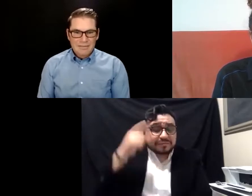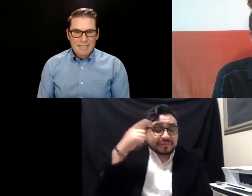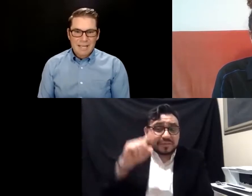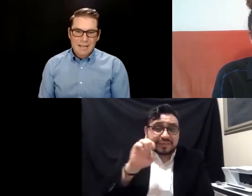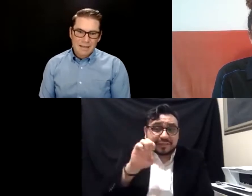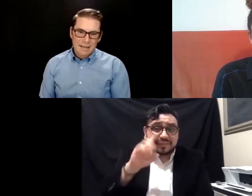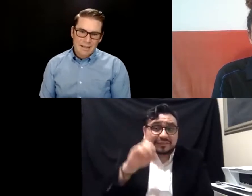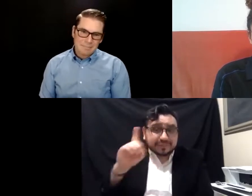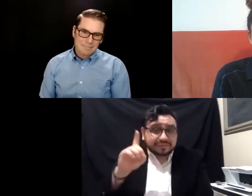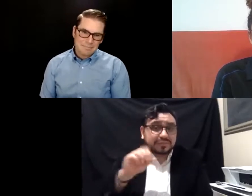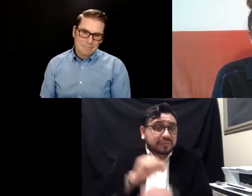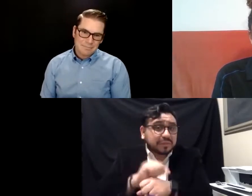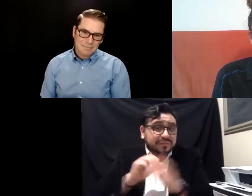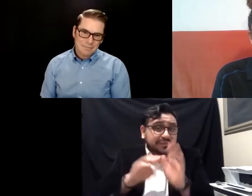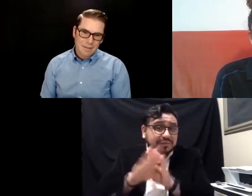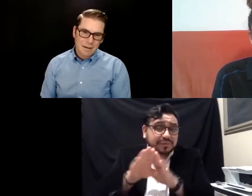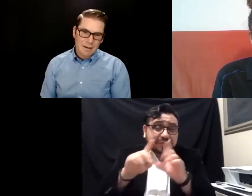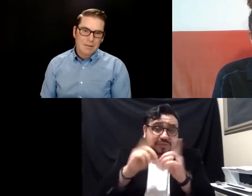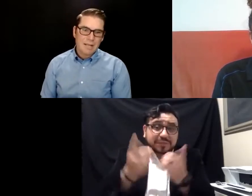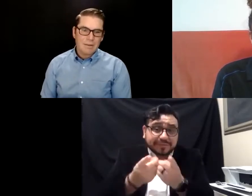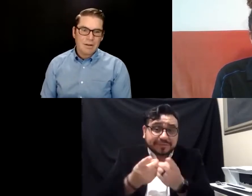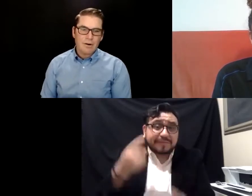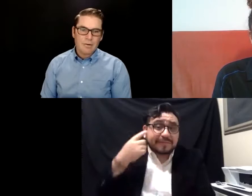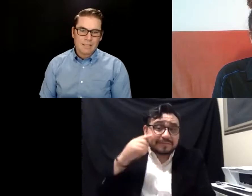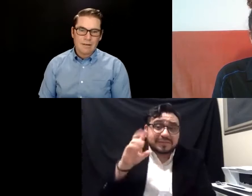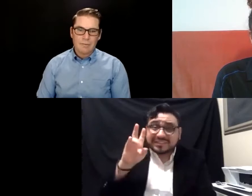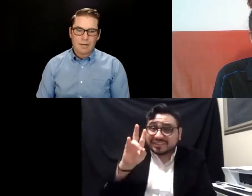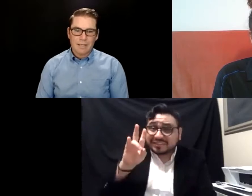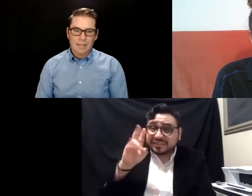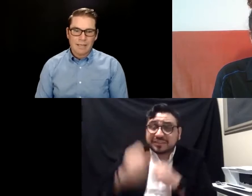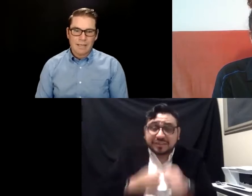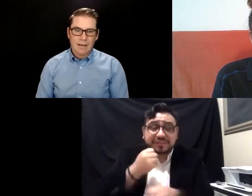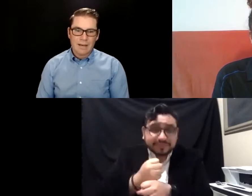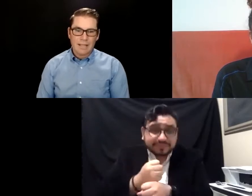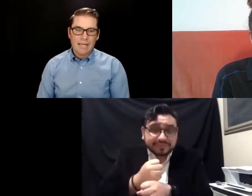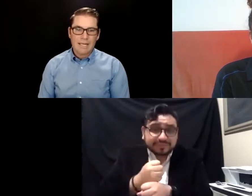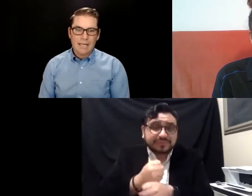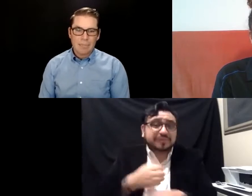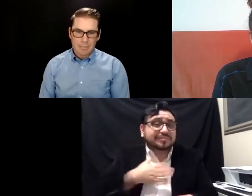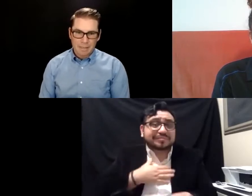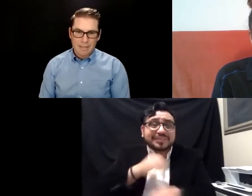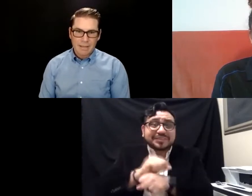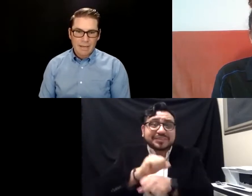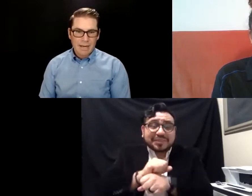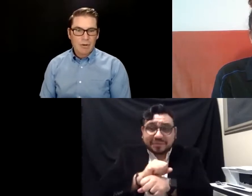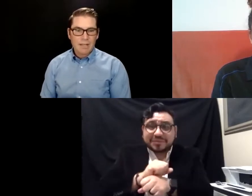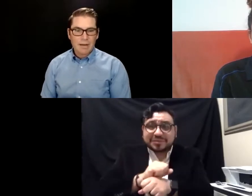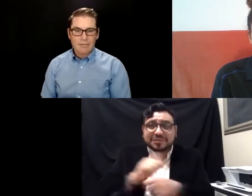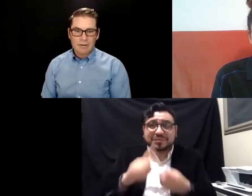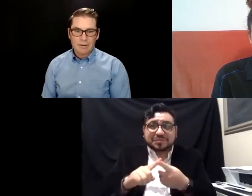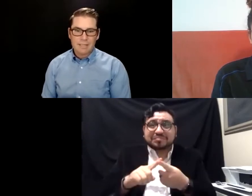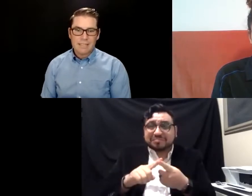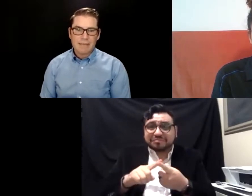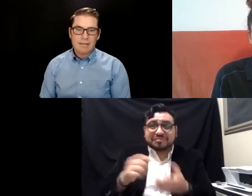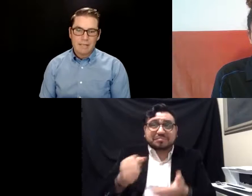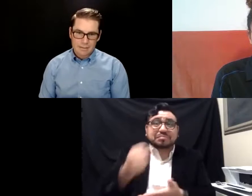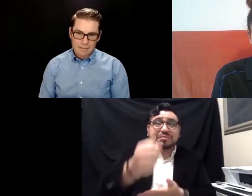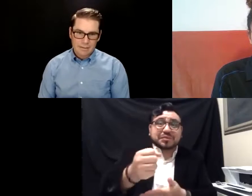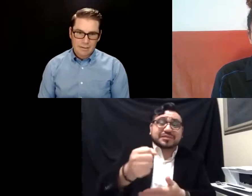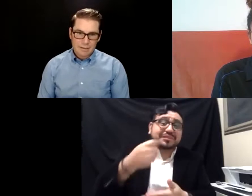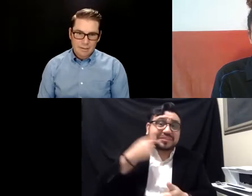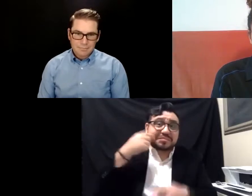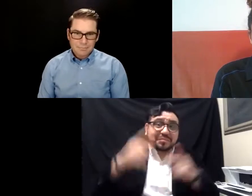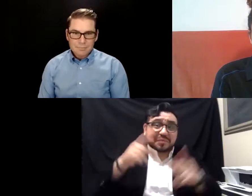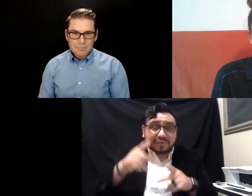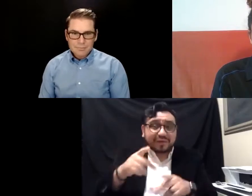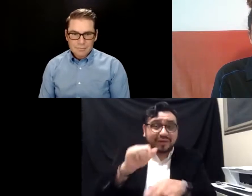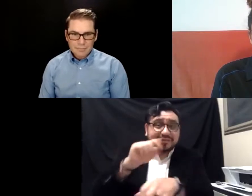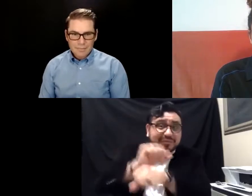A long time ago I started working in the EDD Department and I worked there for seven years.